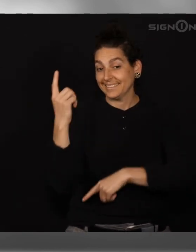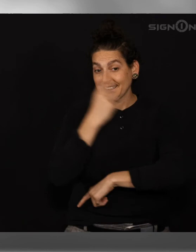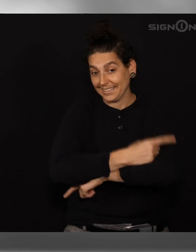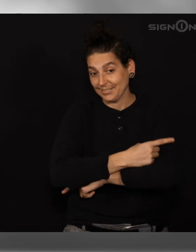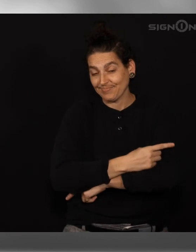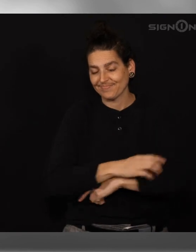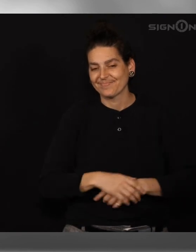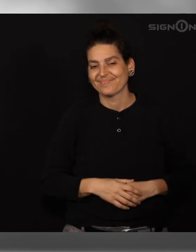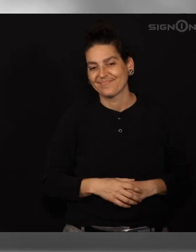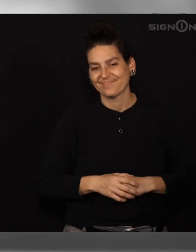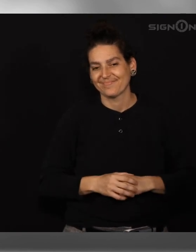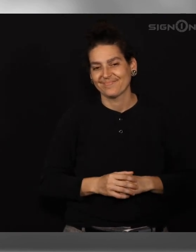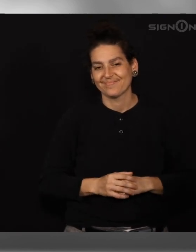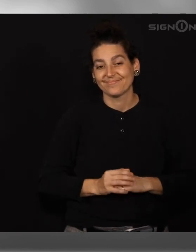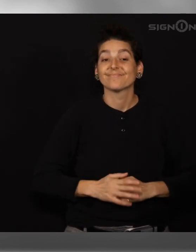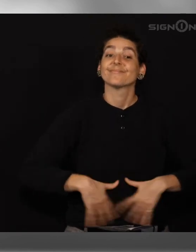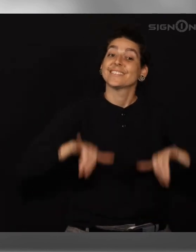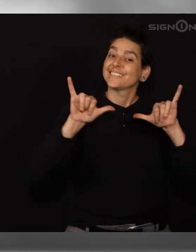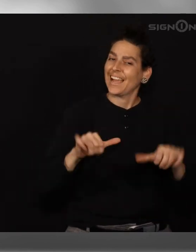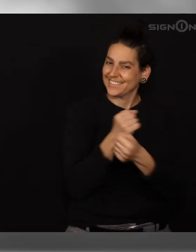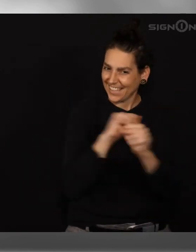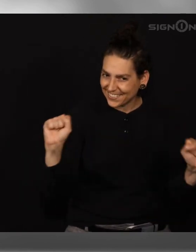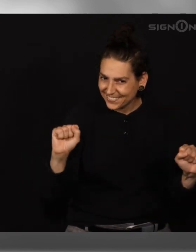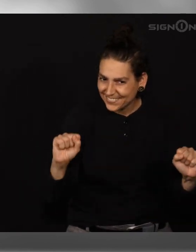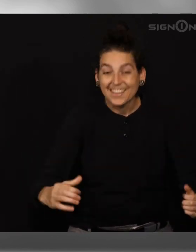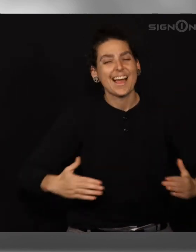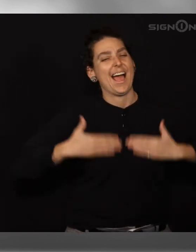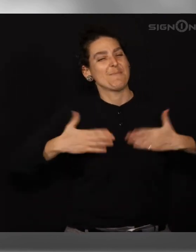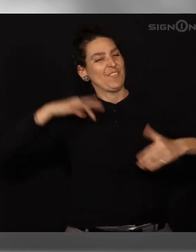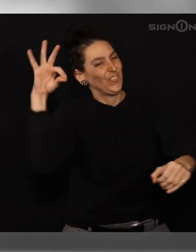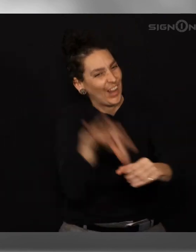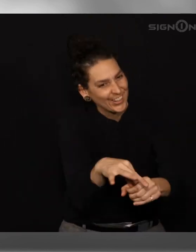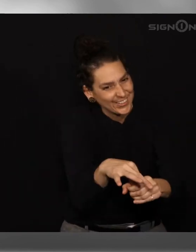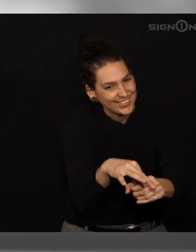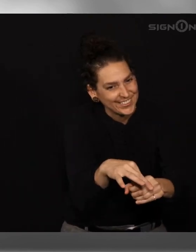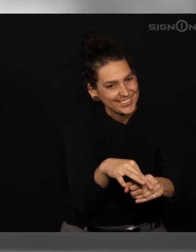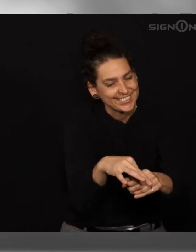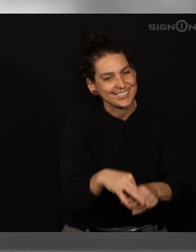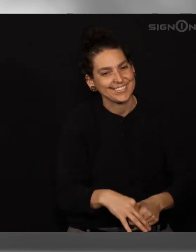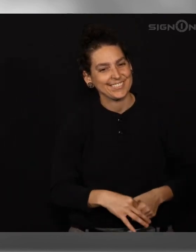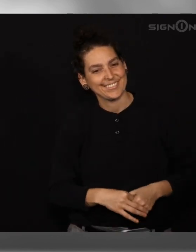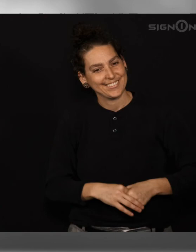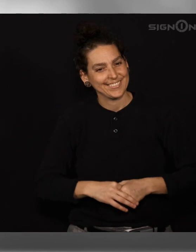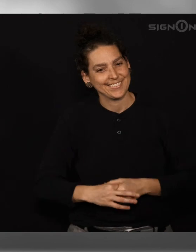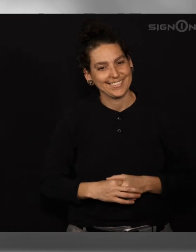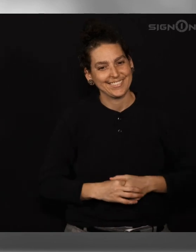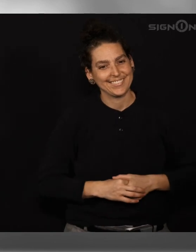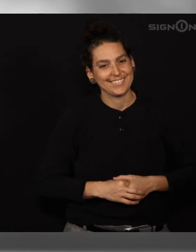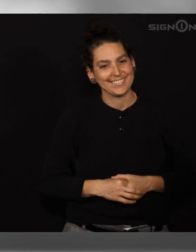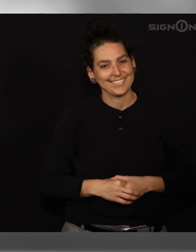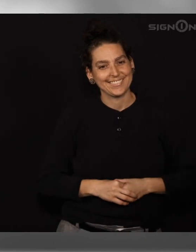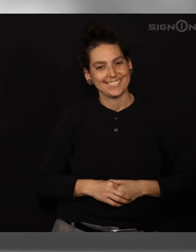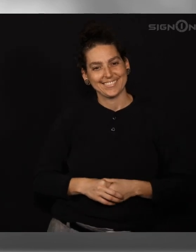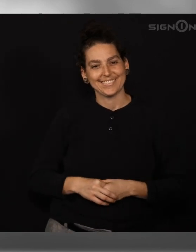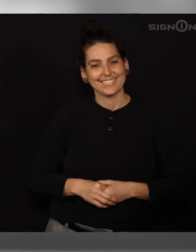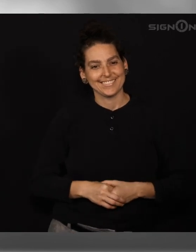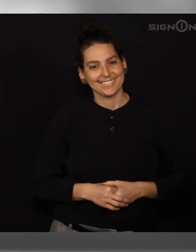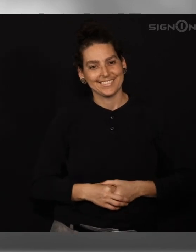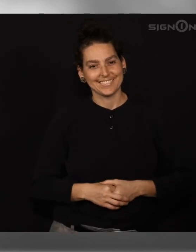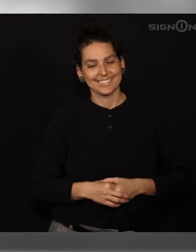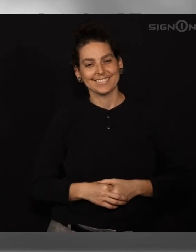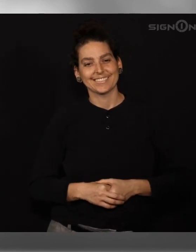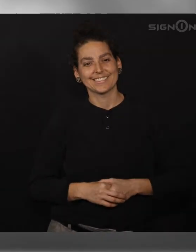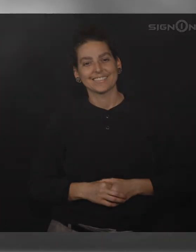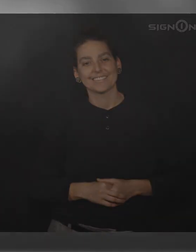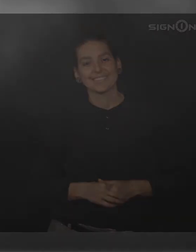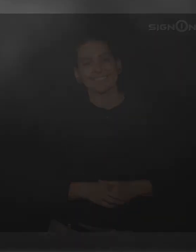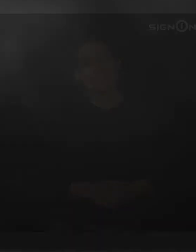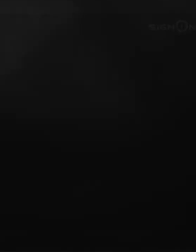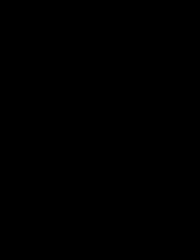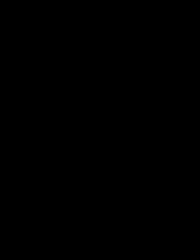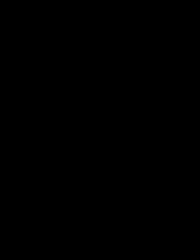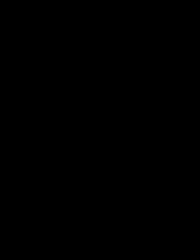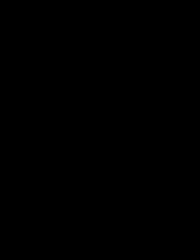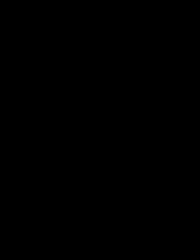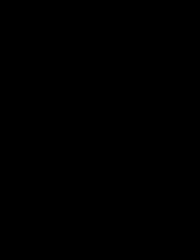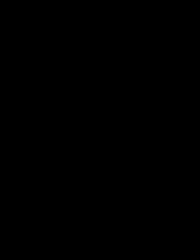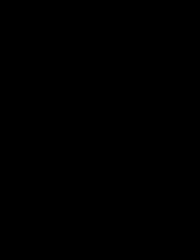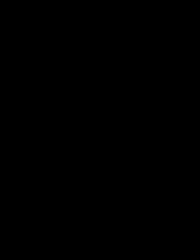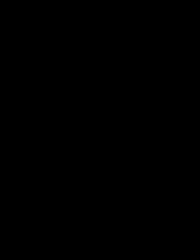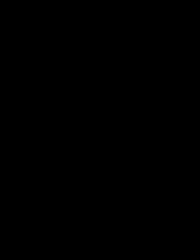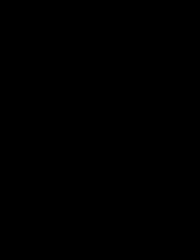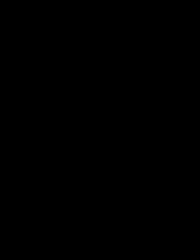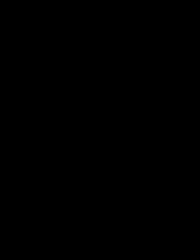Stay safe and happy voting!